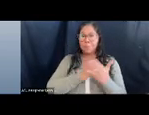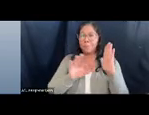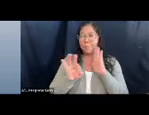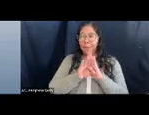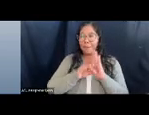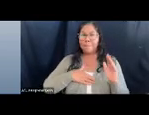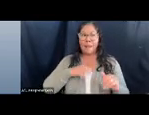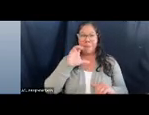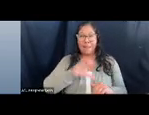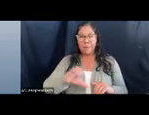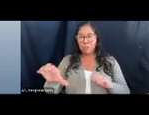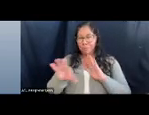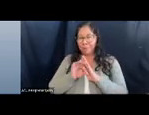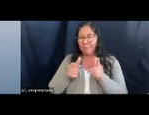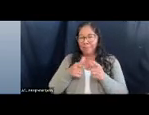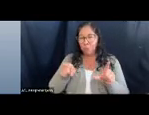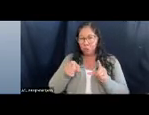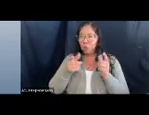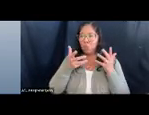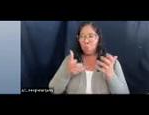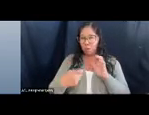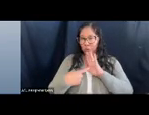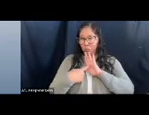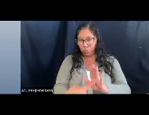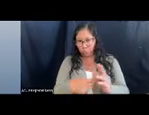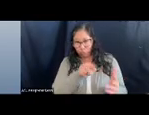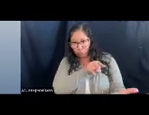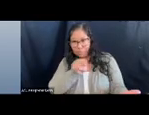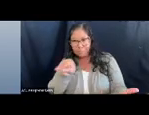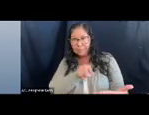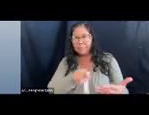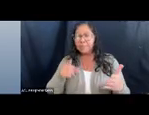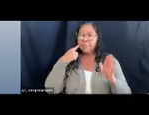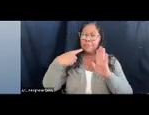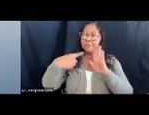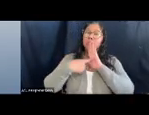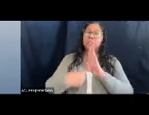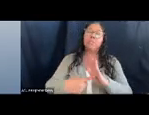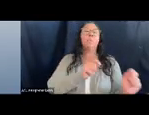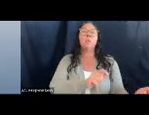the language you'd like captions to display. For example, the slide shows the speaking